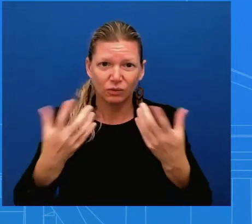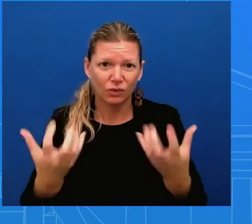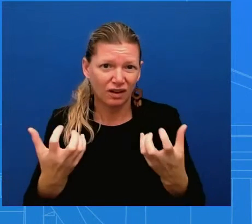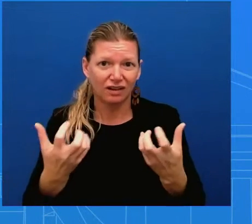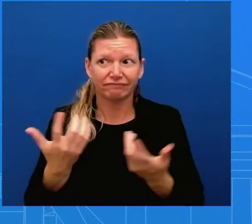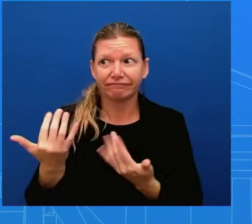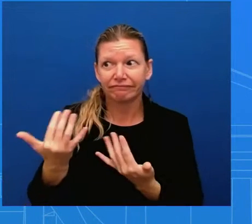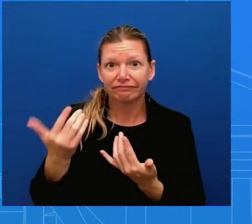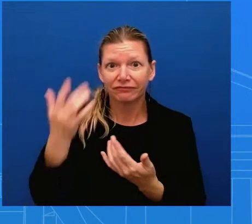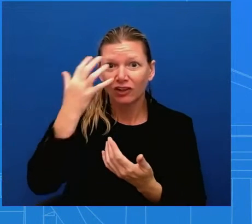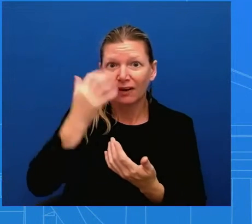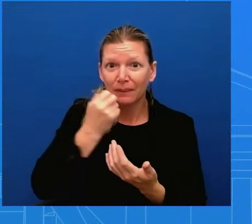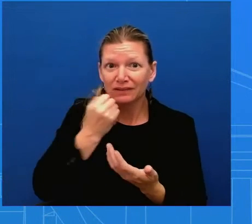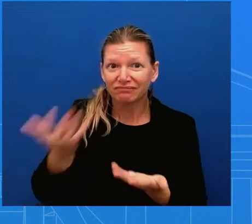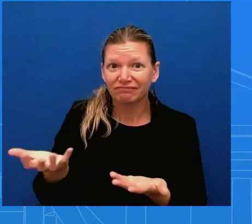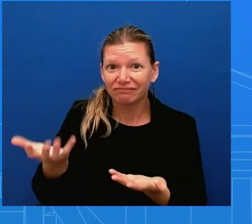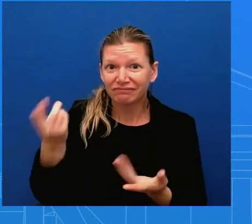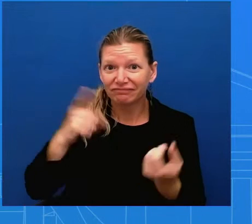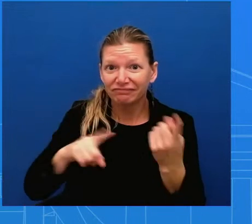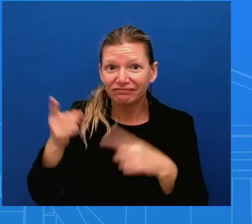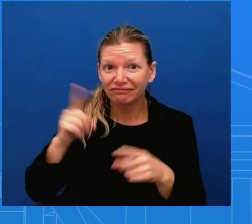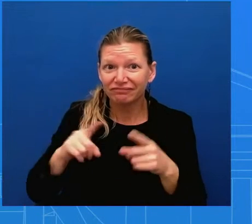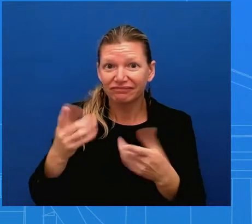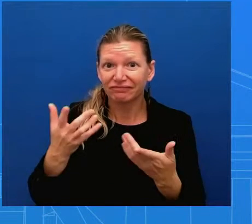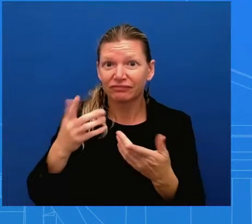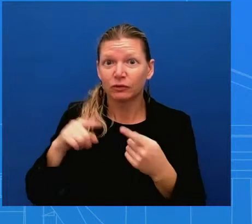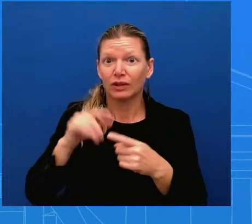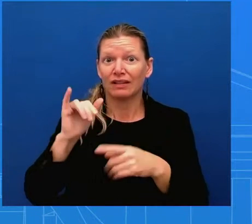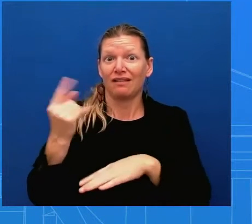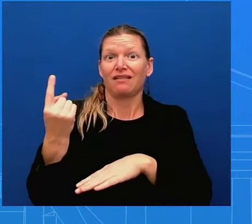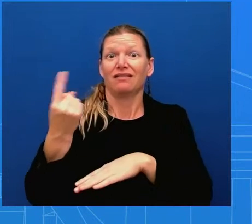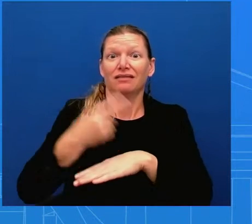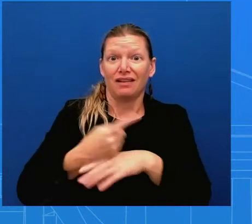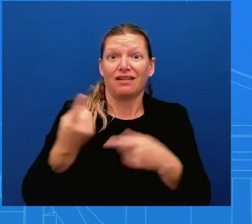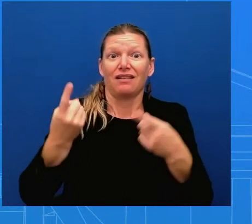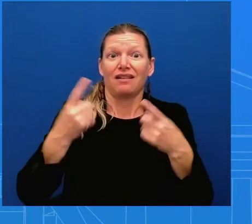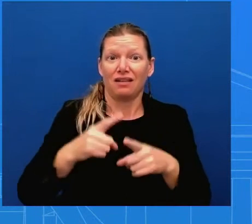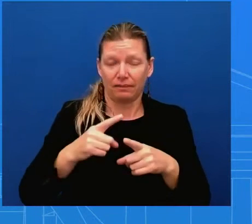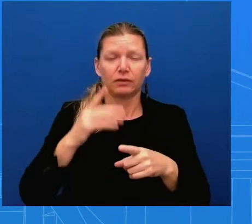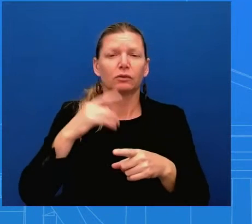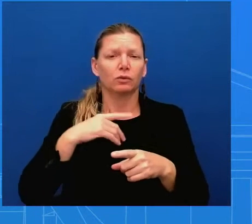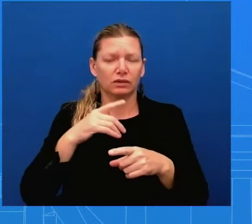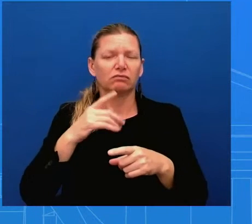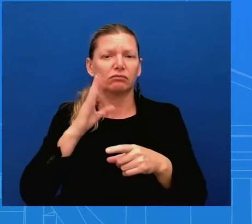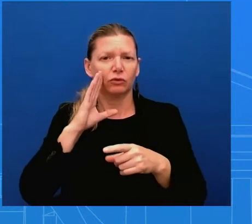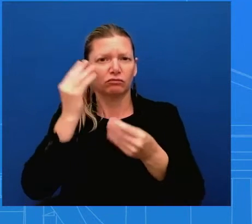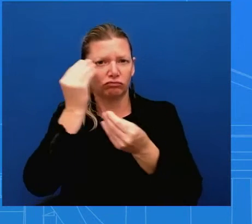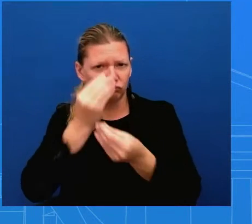to pressing the diplomacy to achieve that outcome on behalf of the American hostages and all the hostages and on behalf